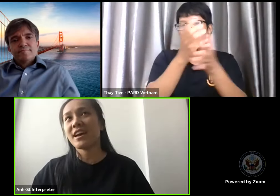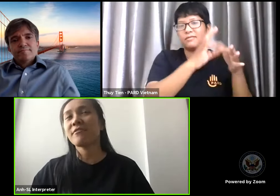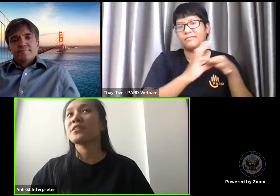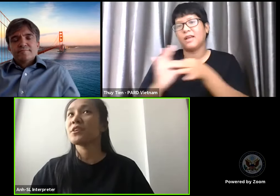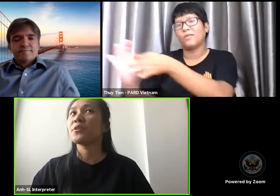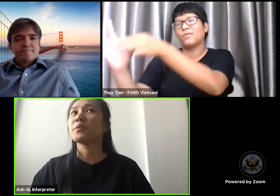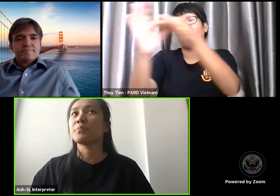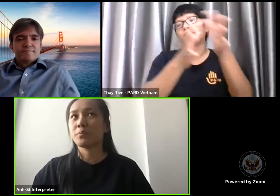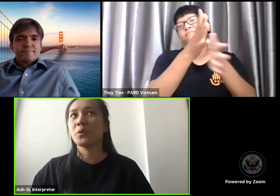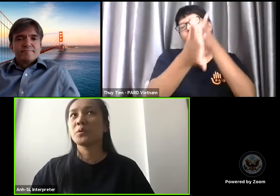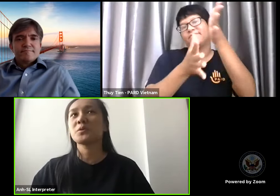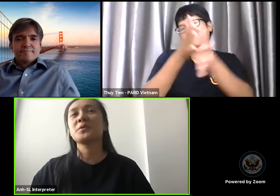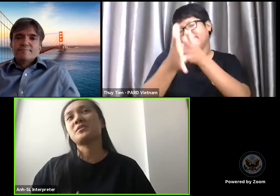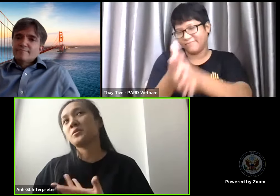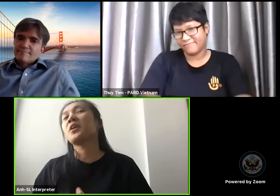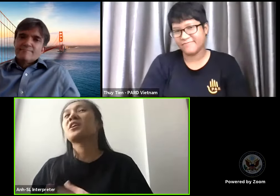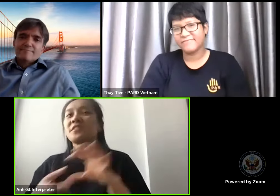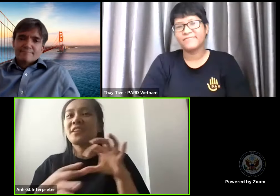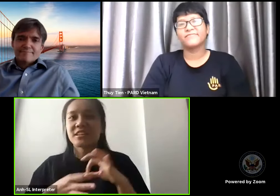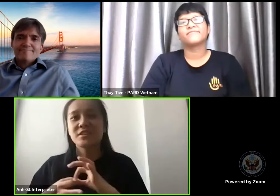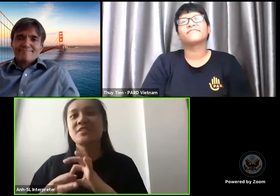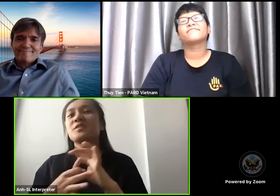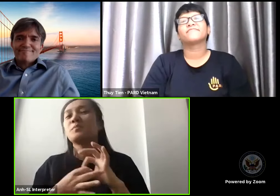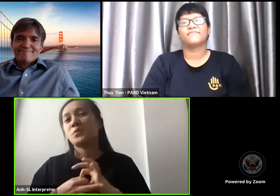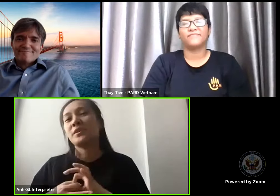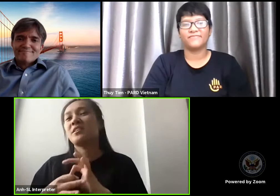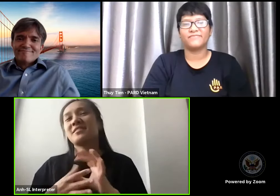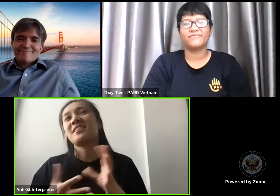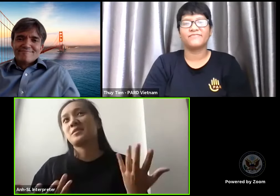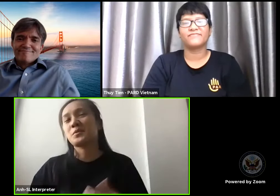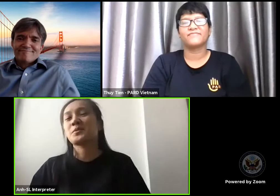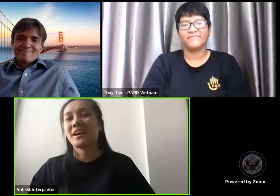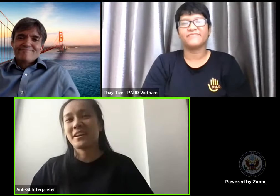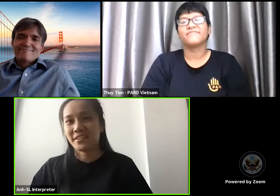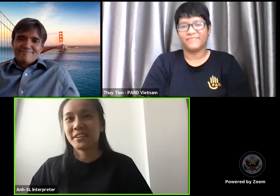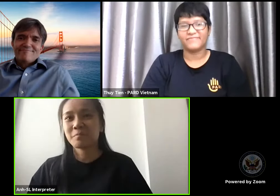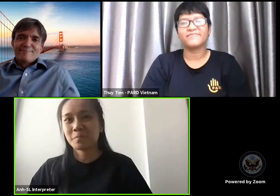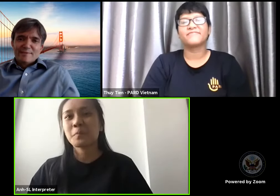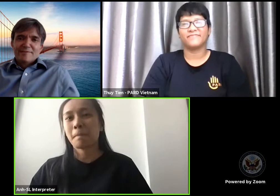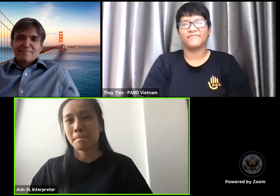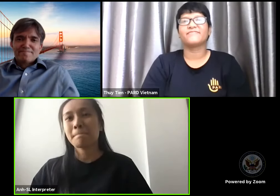deaf and hearing people so it's also a connection between us as a society. [Jason]